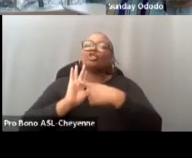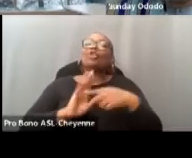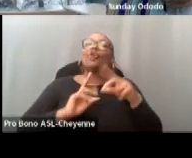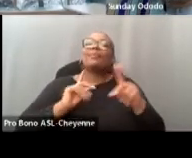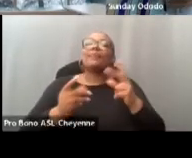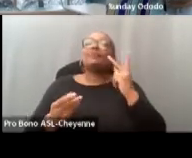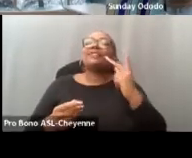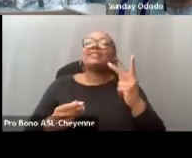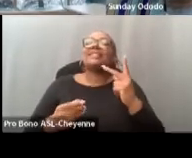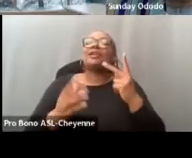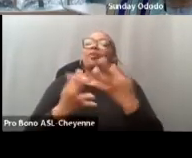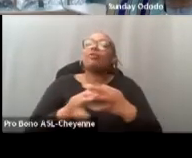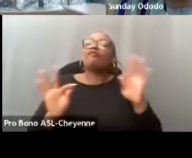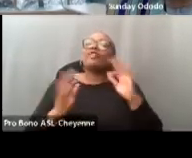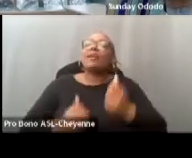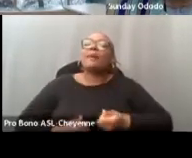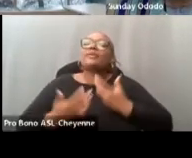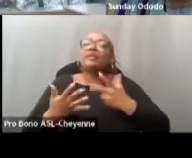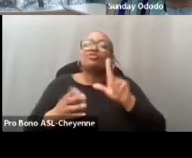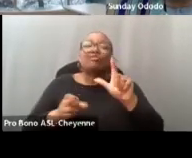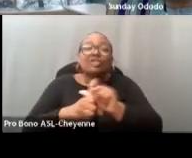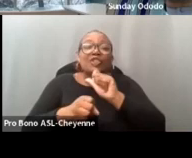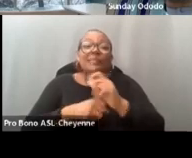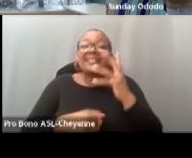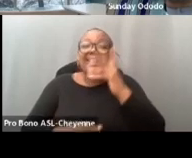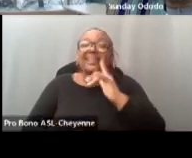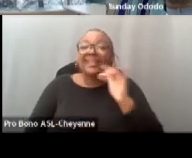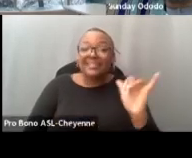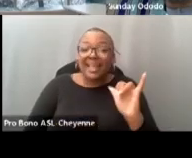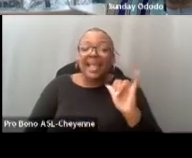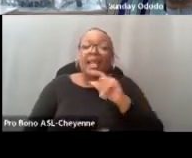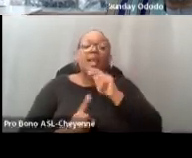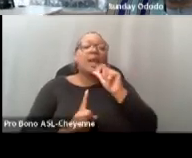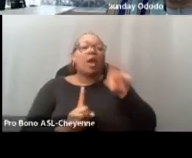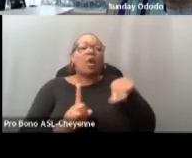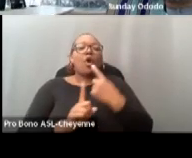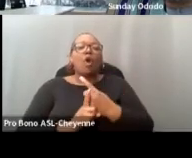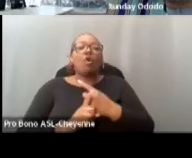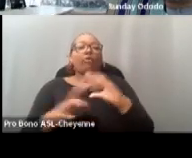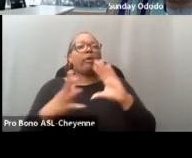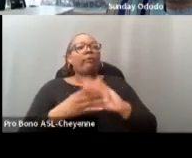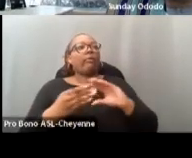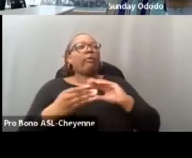what freedom of expression really was, not just a talking point.